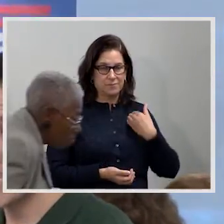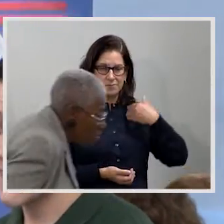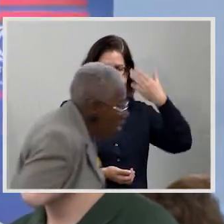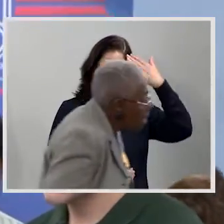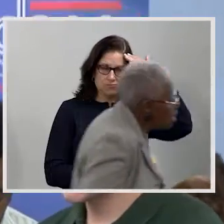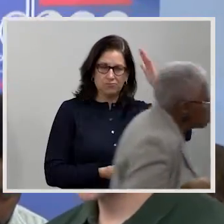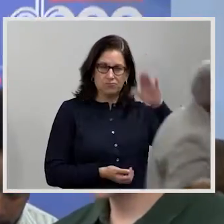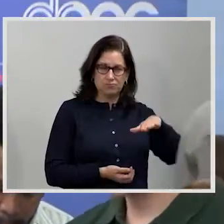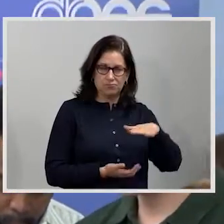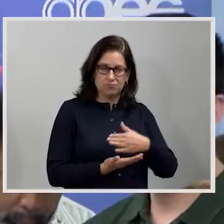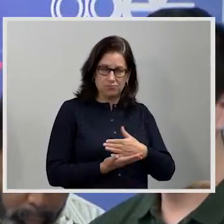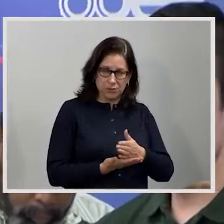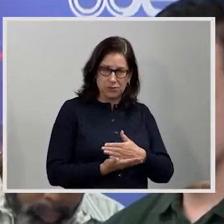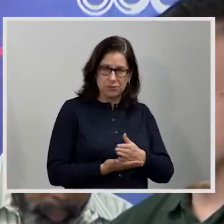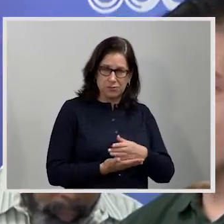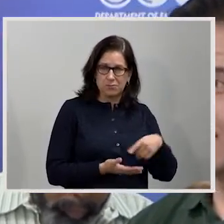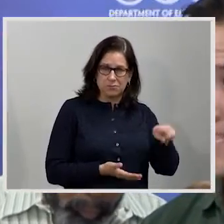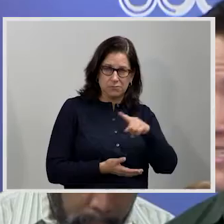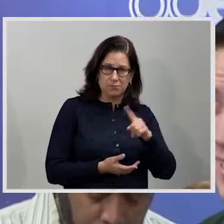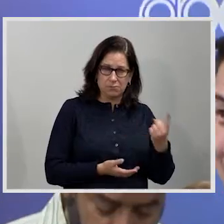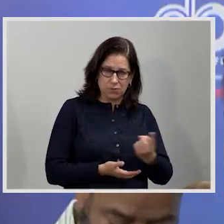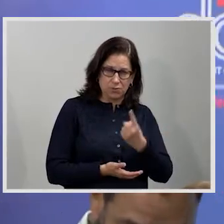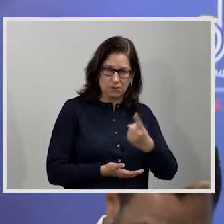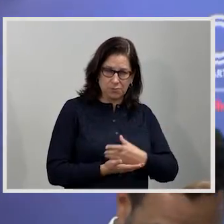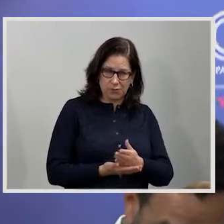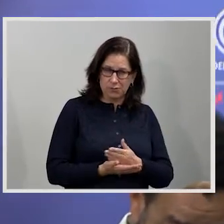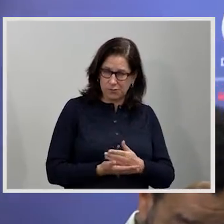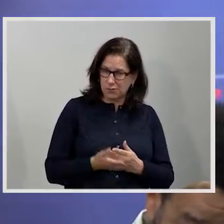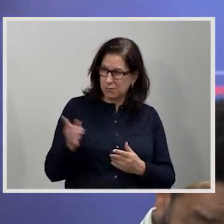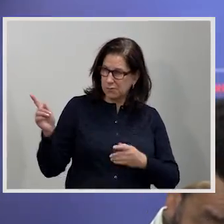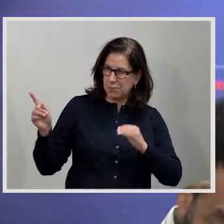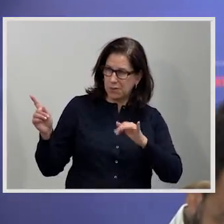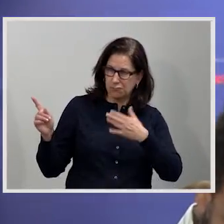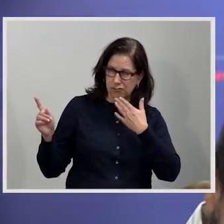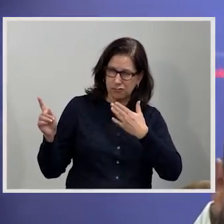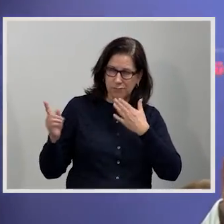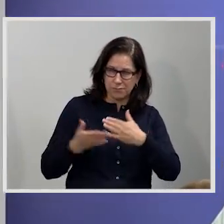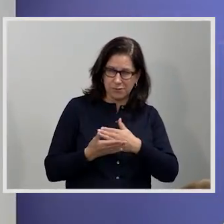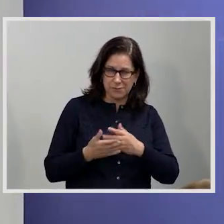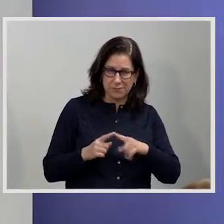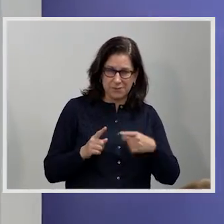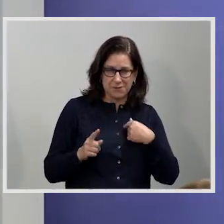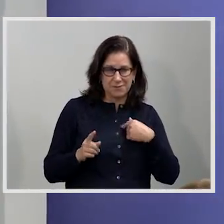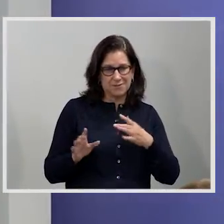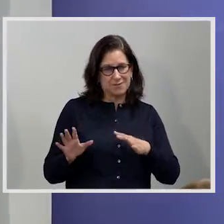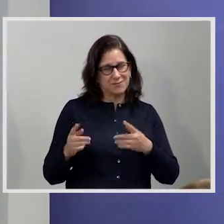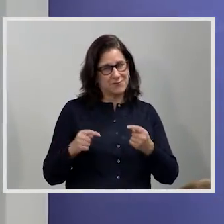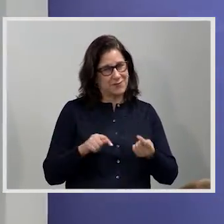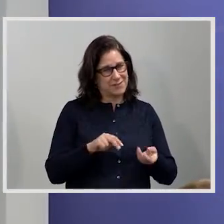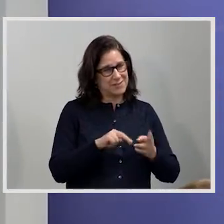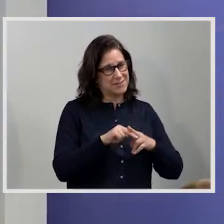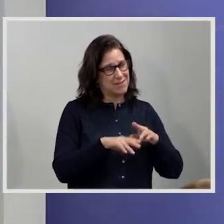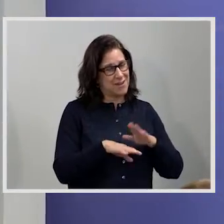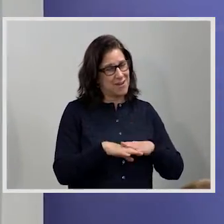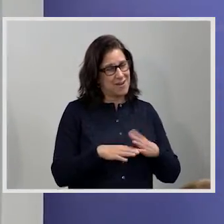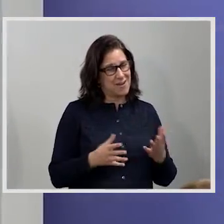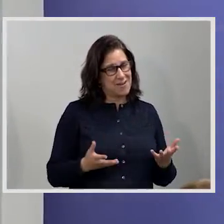AND HONORABLE MAYOR BOWSER, I APPRECIATE THAT, WOULD YOU LOOK AT THE NEXT BUDGET TO KIND OF INCREASE THAT FROM $100 TO MAYBE